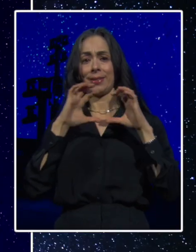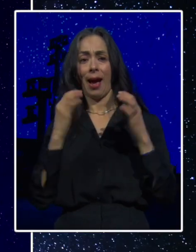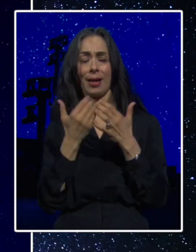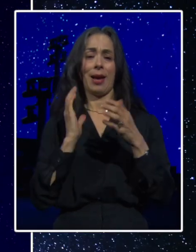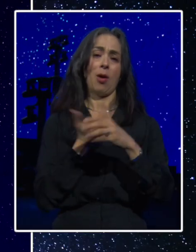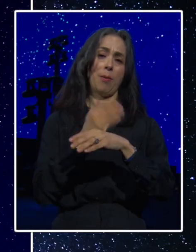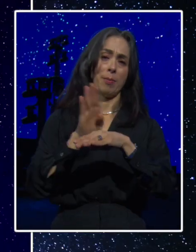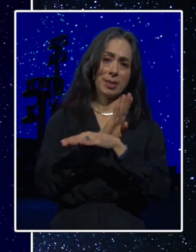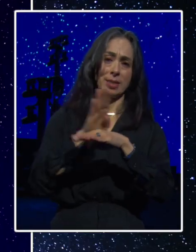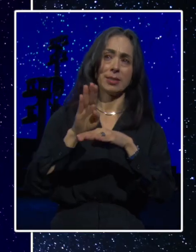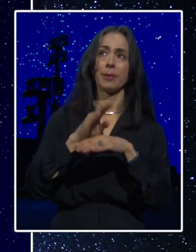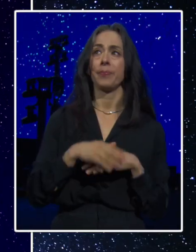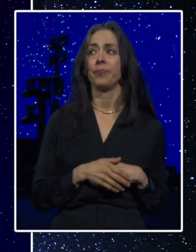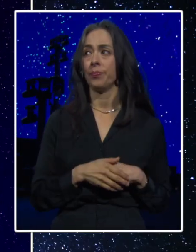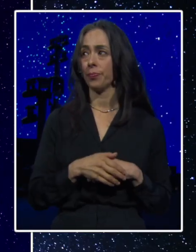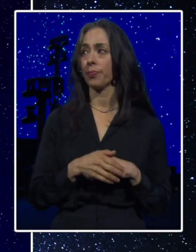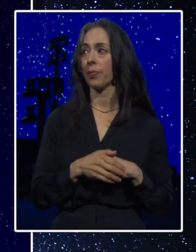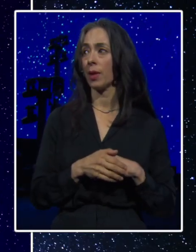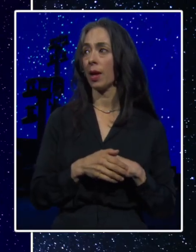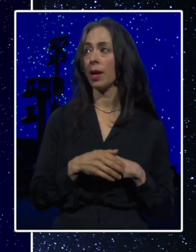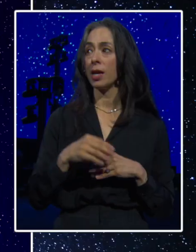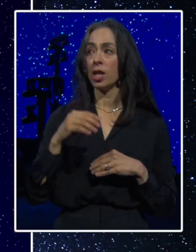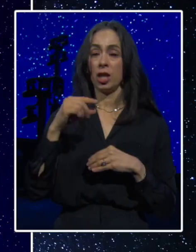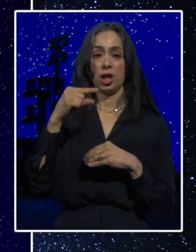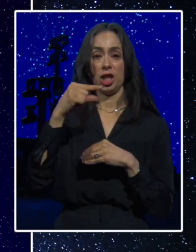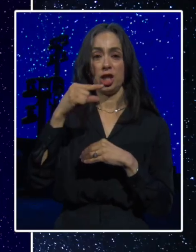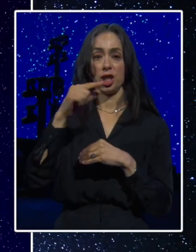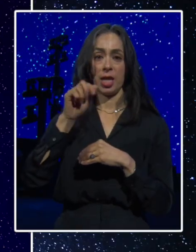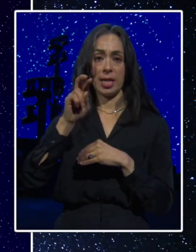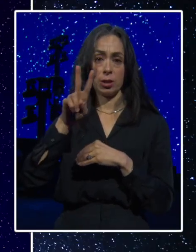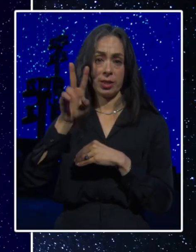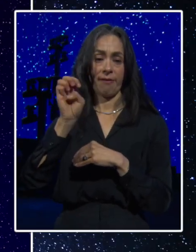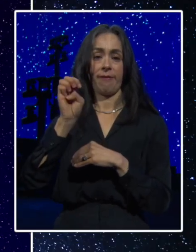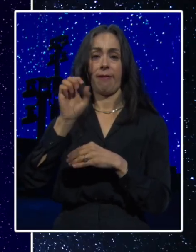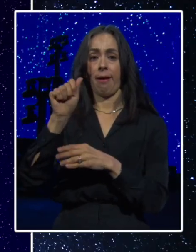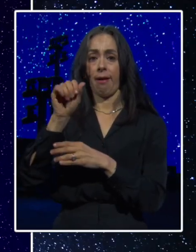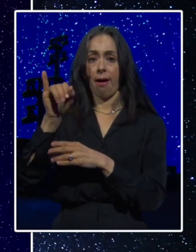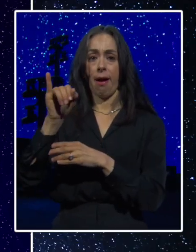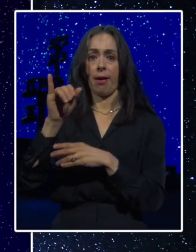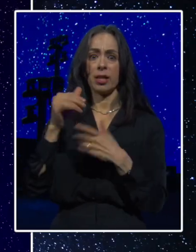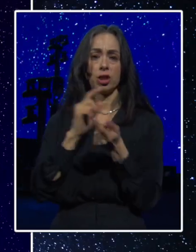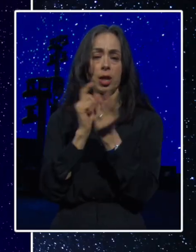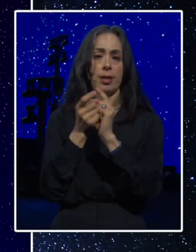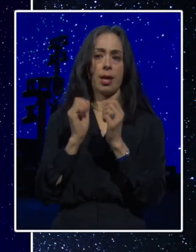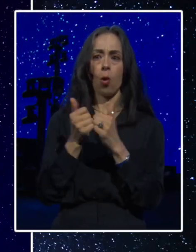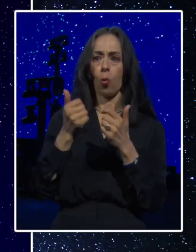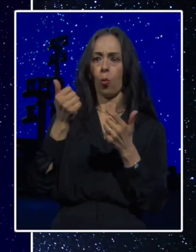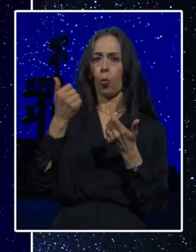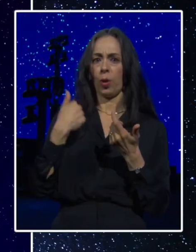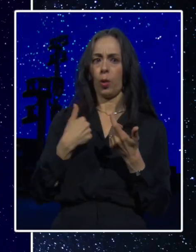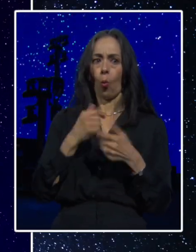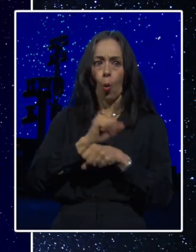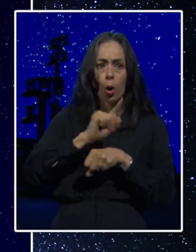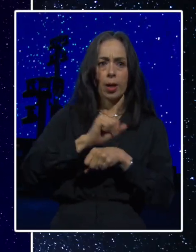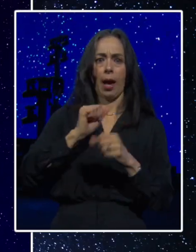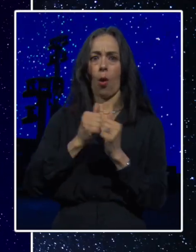Generative AI has changed the way we work, helping us create faster, smarter and in more efficient ways.